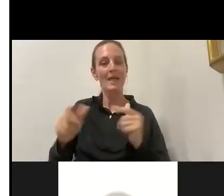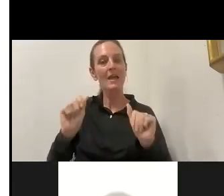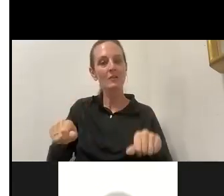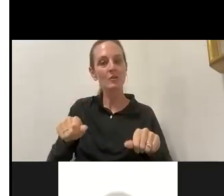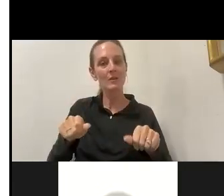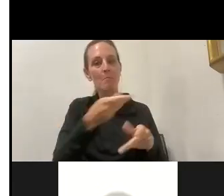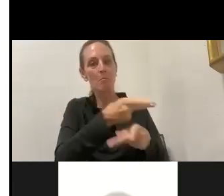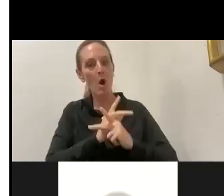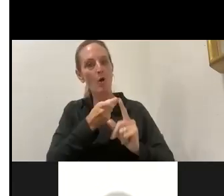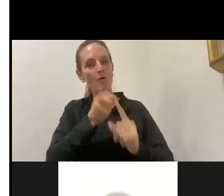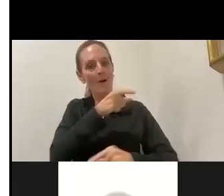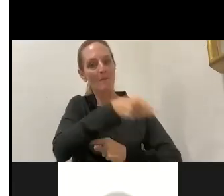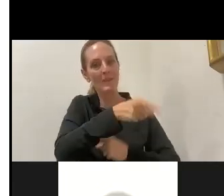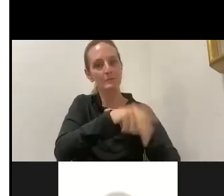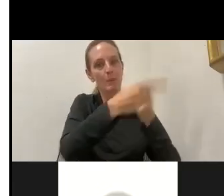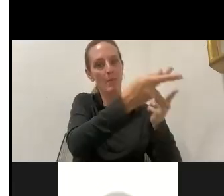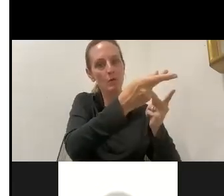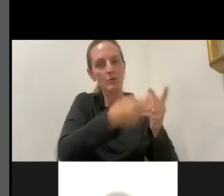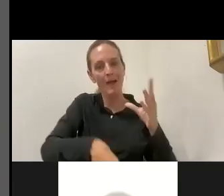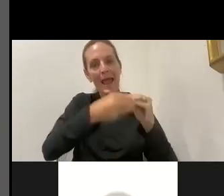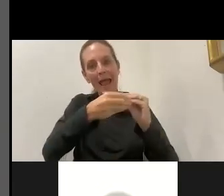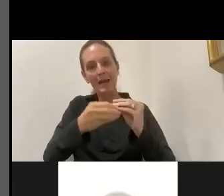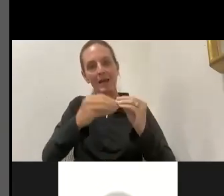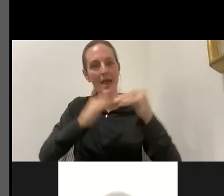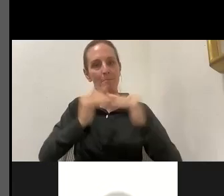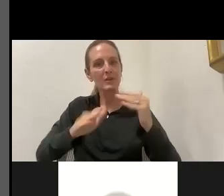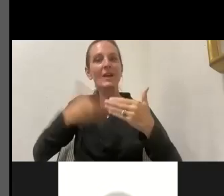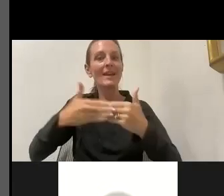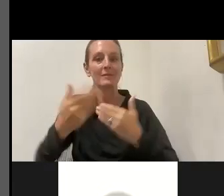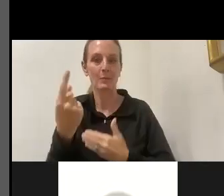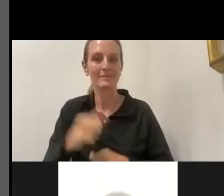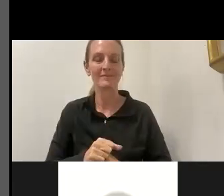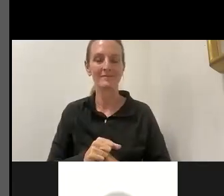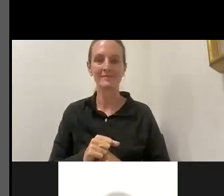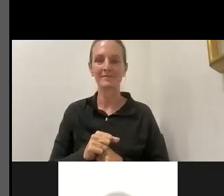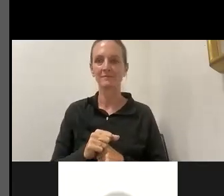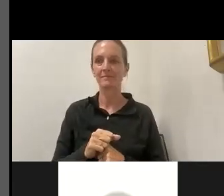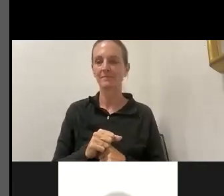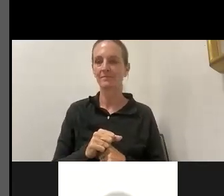Ok, so we’ll move on to the next slide.